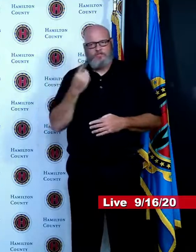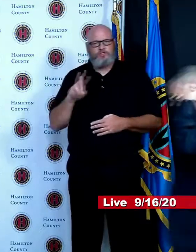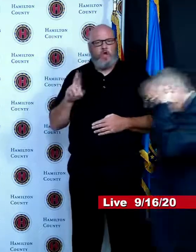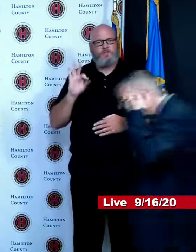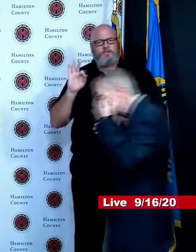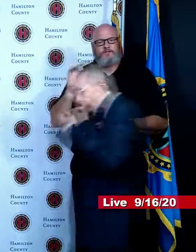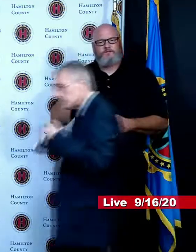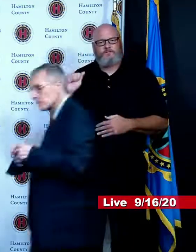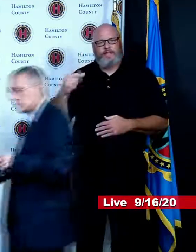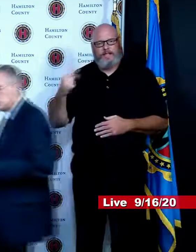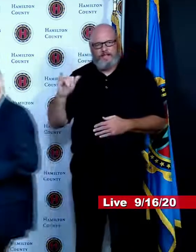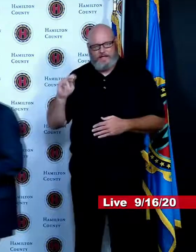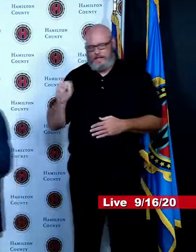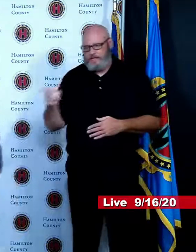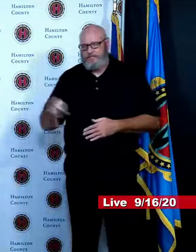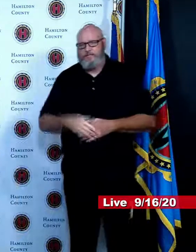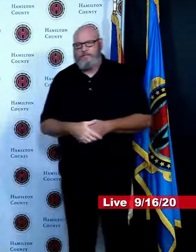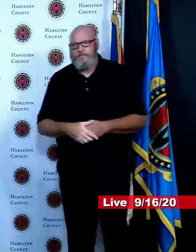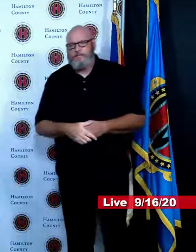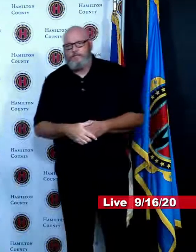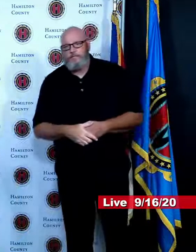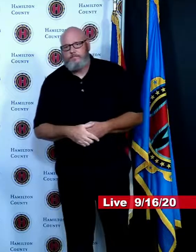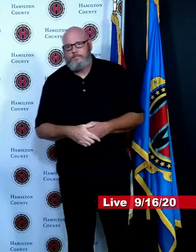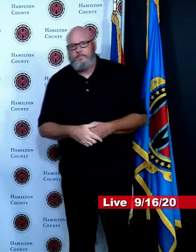can everyone hear me